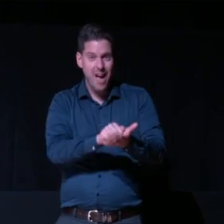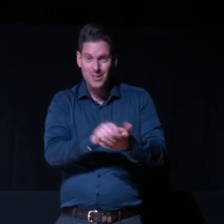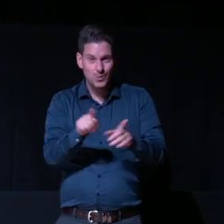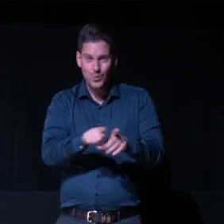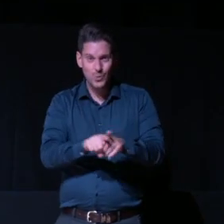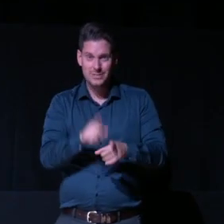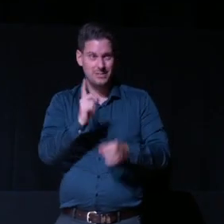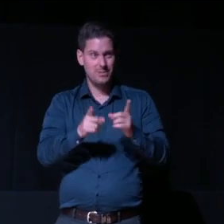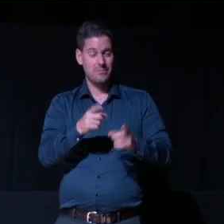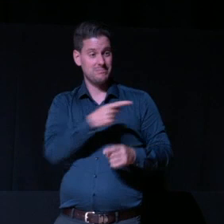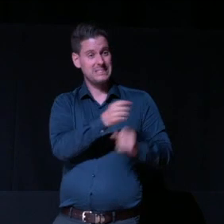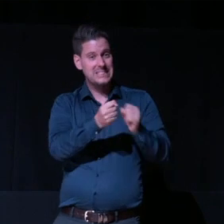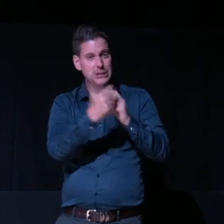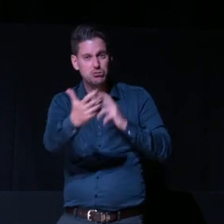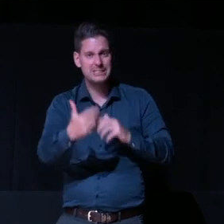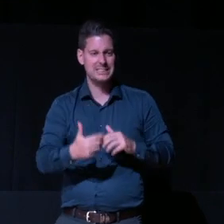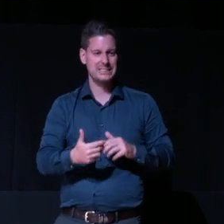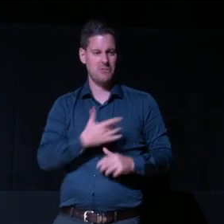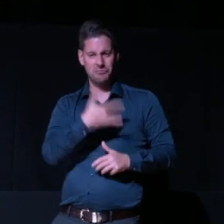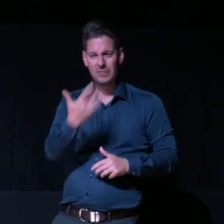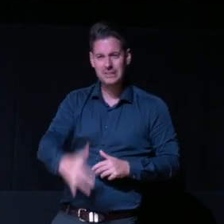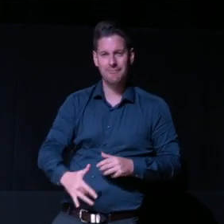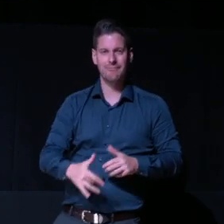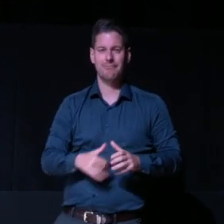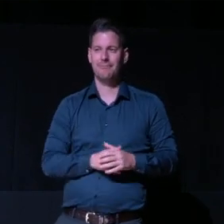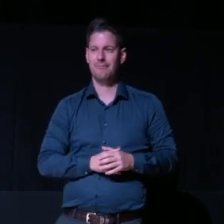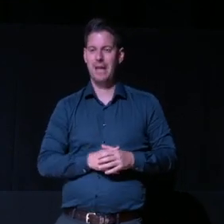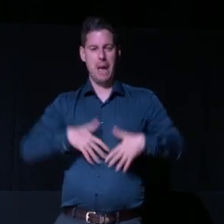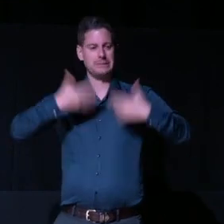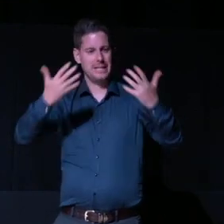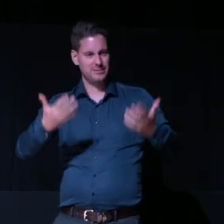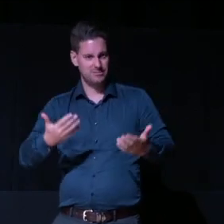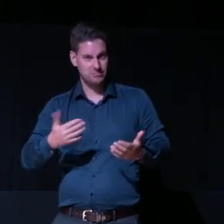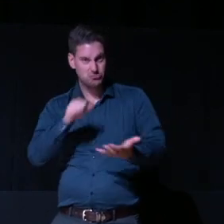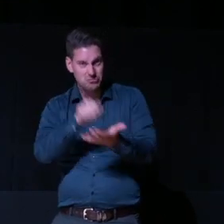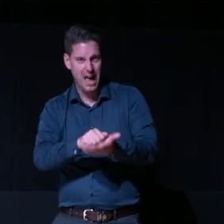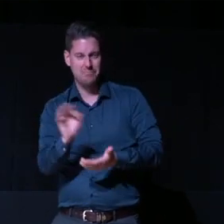Like when someone disagrees or finds your work offensive or has an issue. Sometimes, you know, I've had certain,